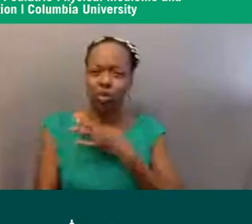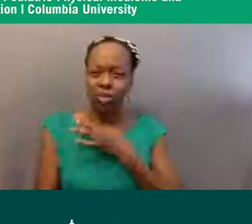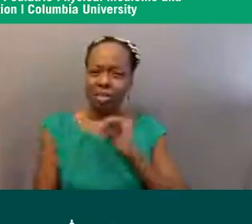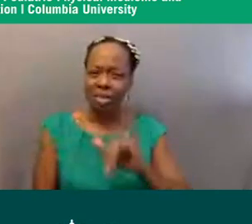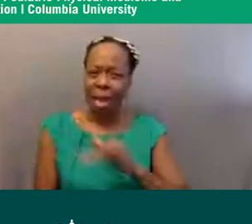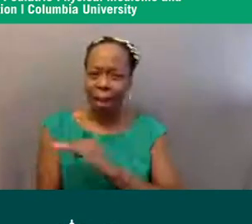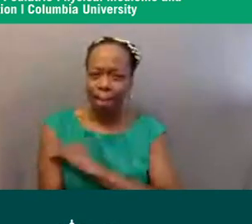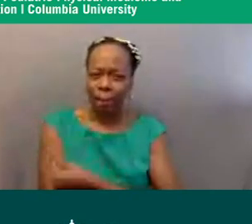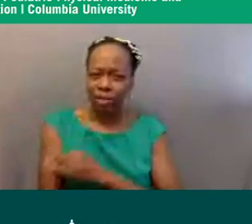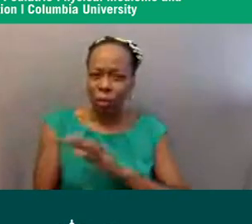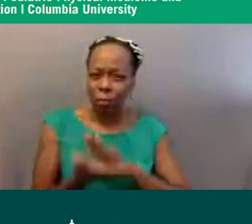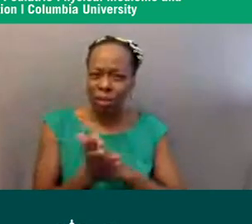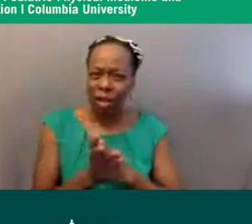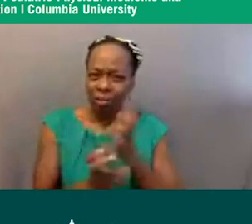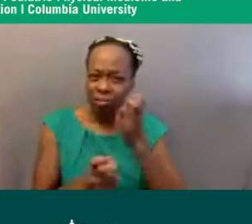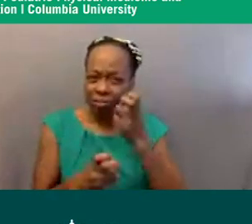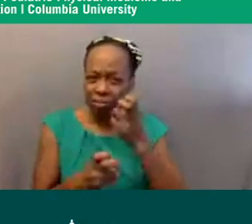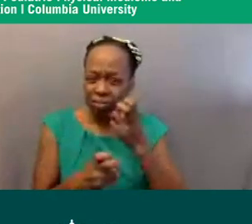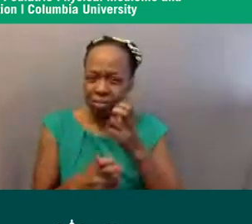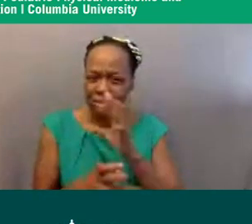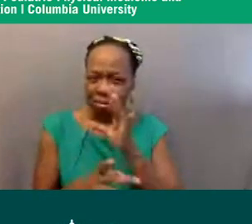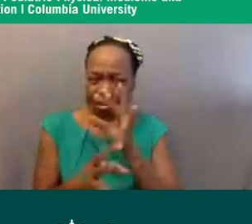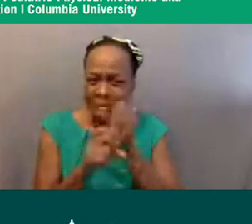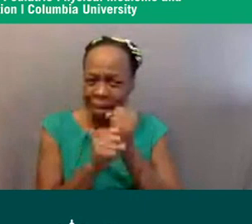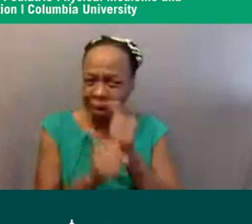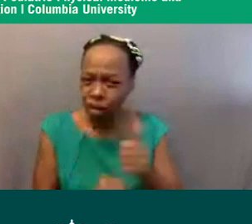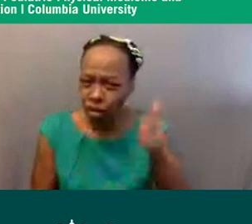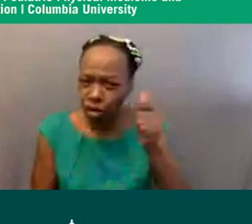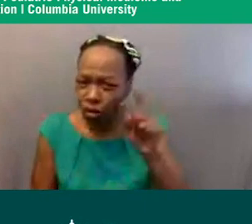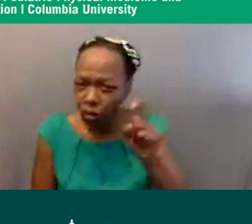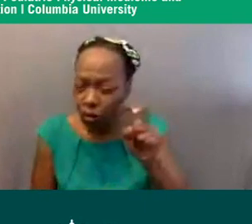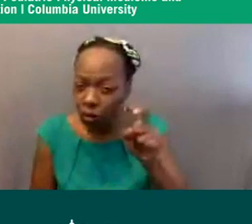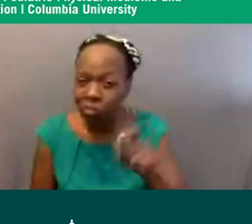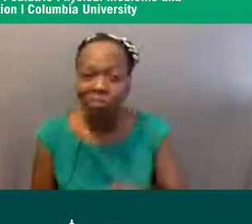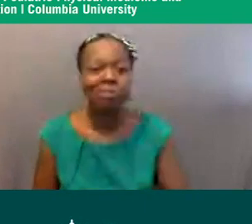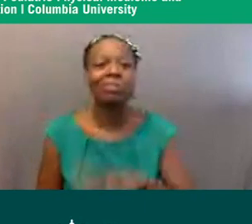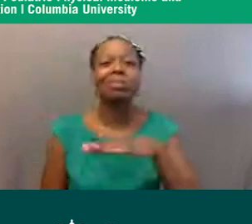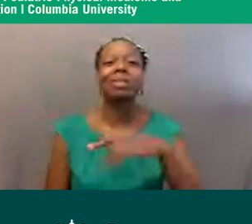Okay, I can answer, I will answer first. That's two wrong concept, right?